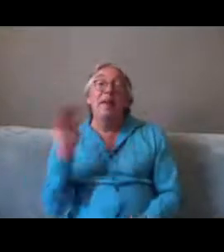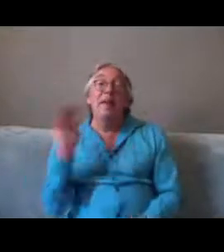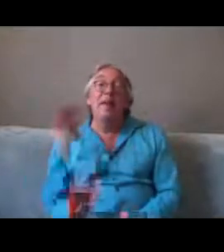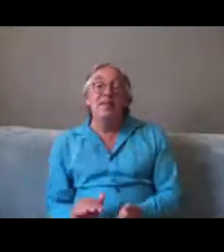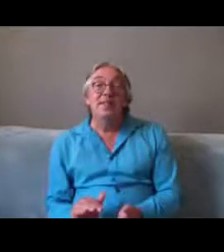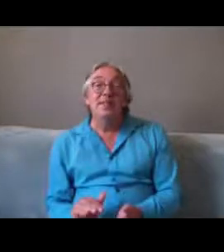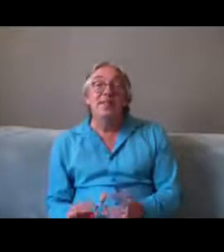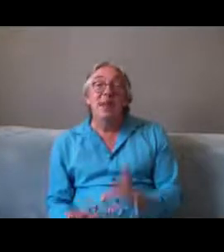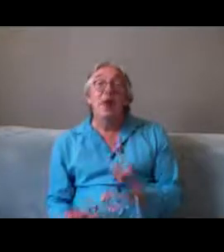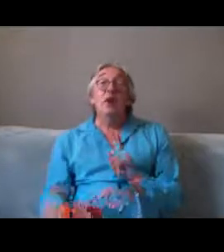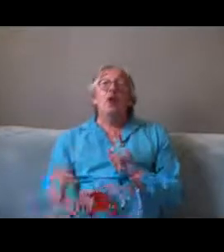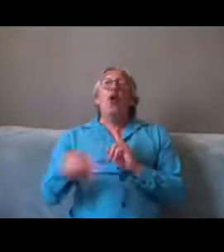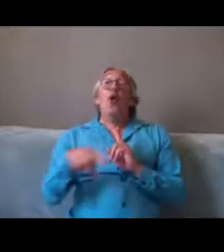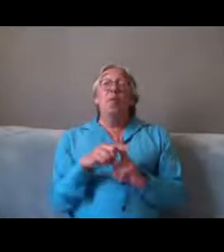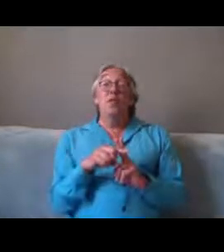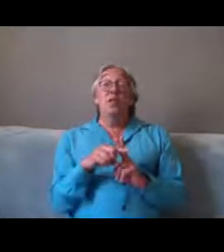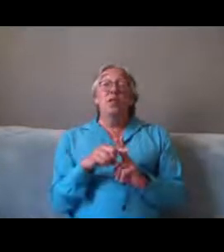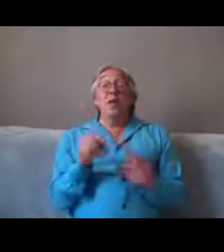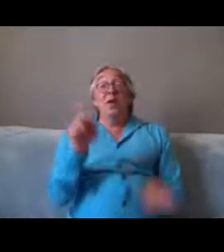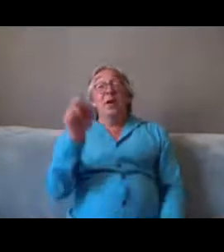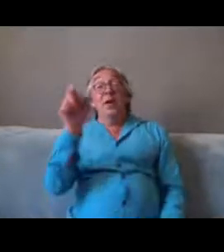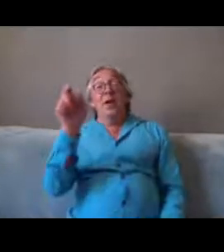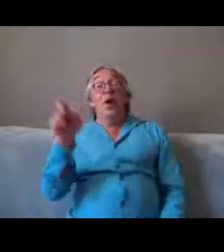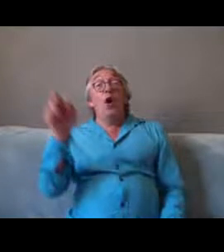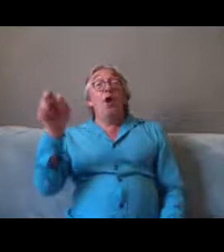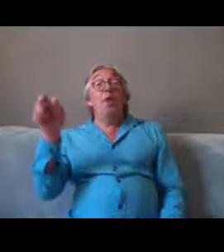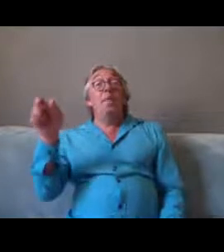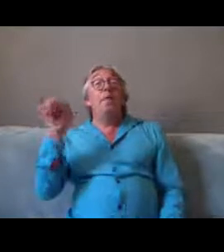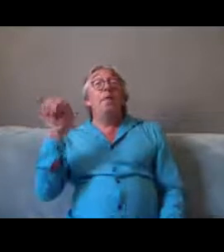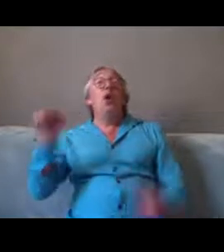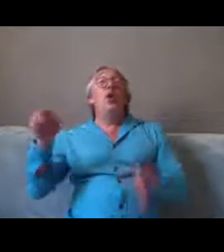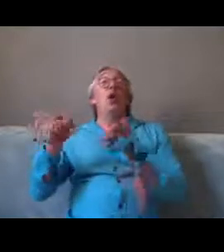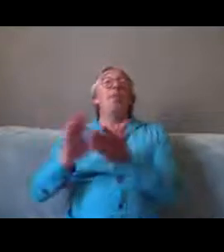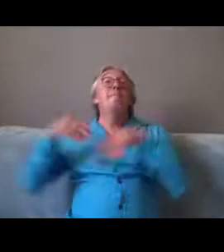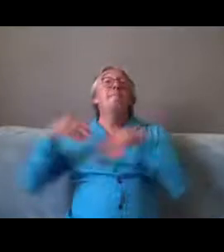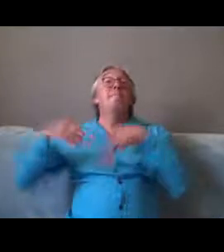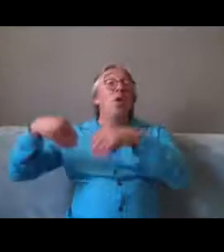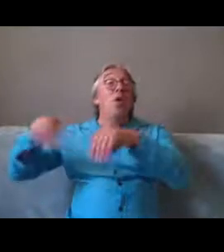of participants with disabilities in all the European stakeholder events